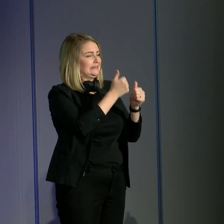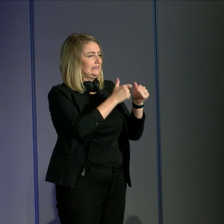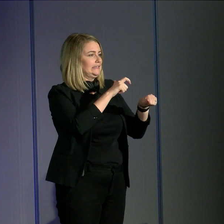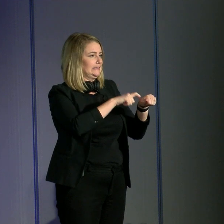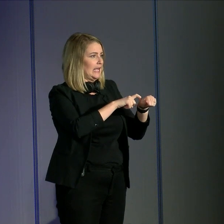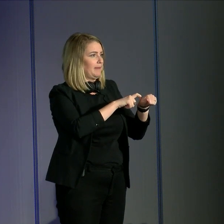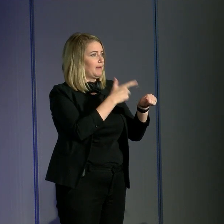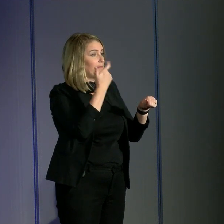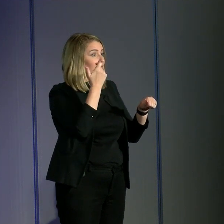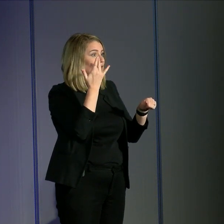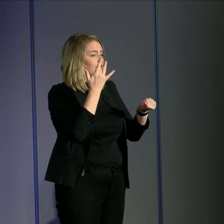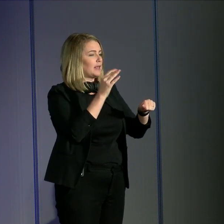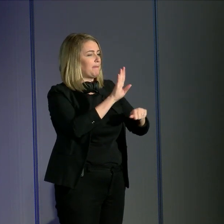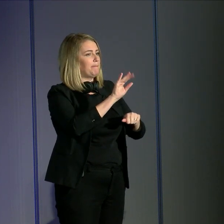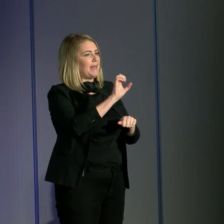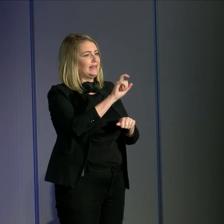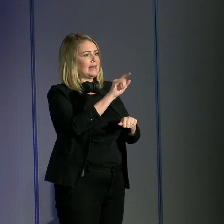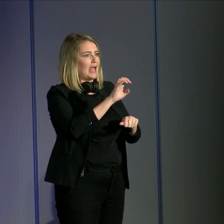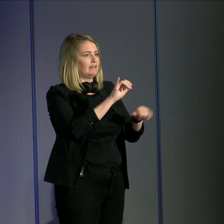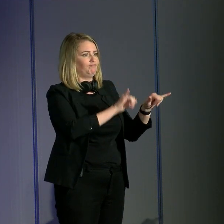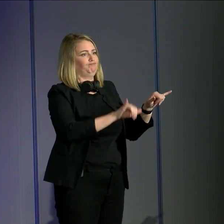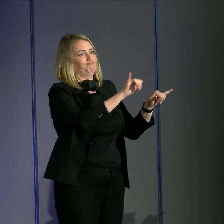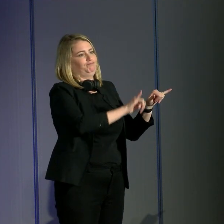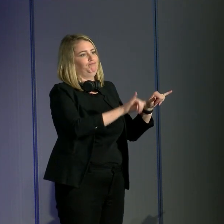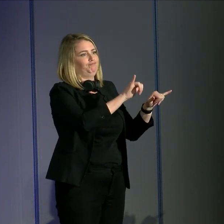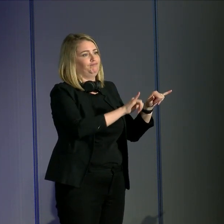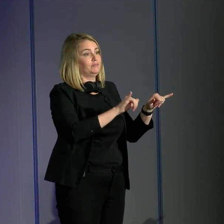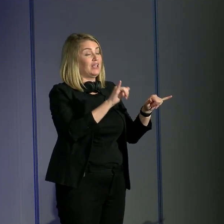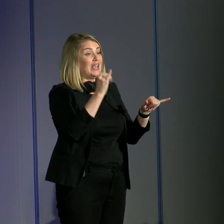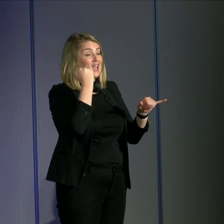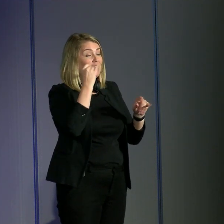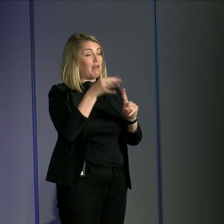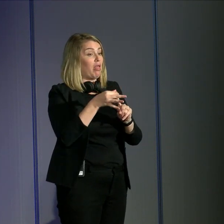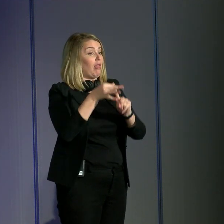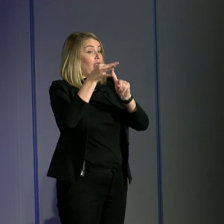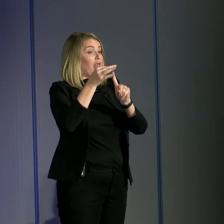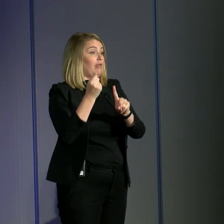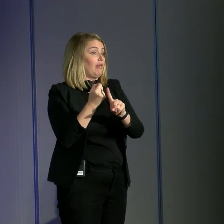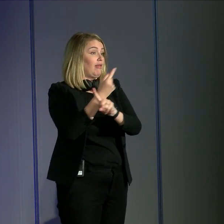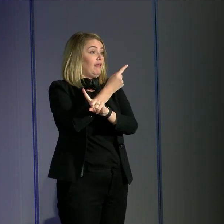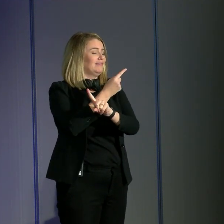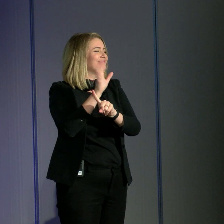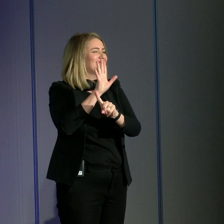baseline. We don't care too much about anomalies. We want to understand what's standard for us.